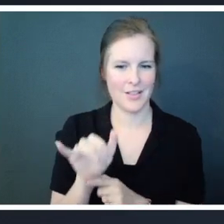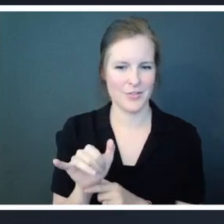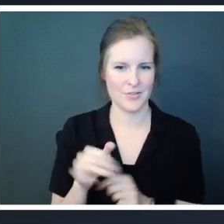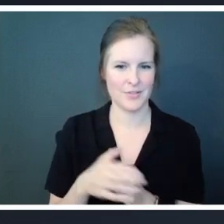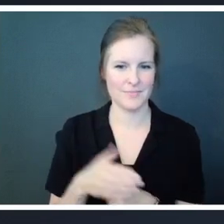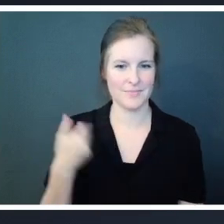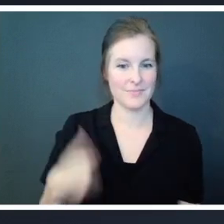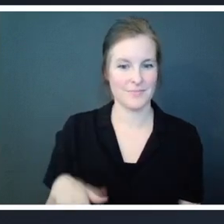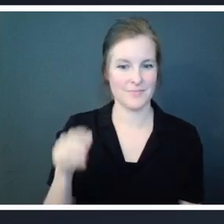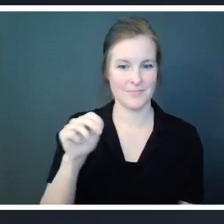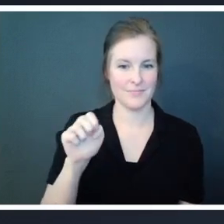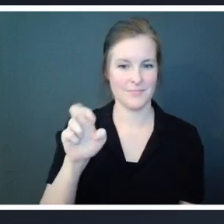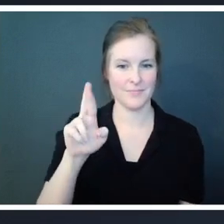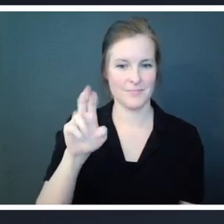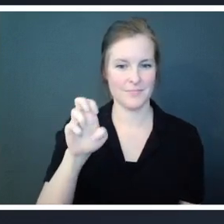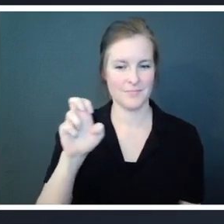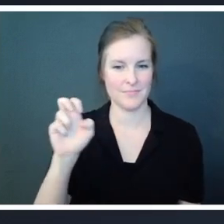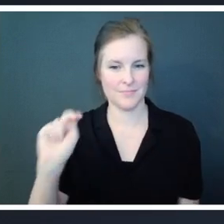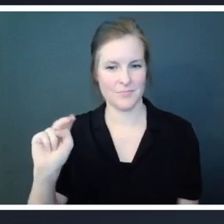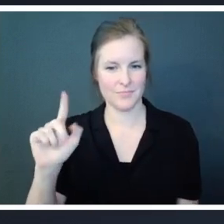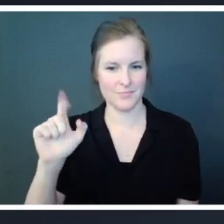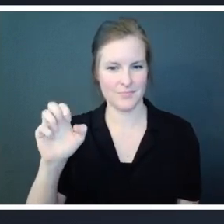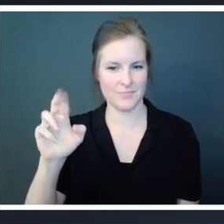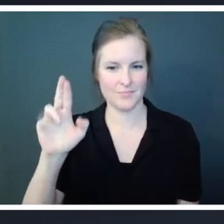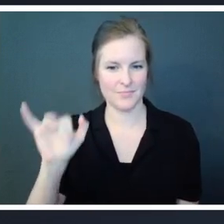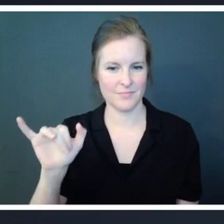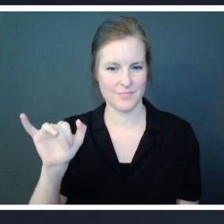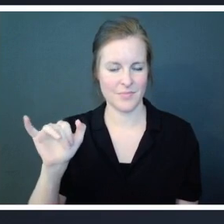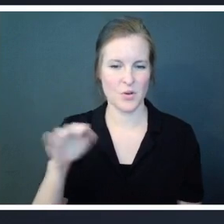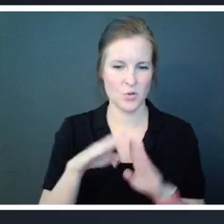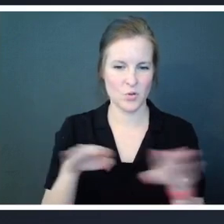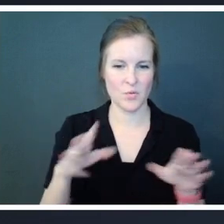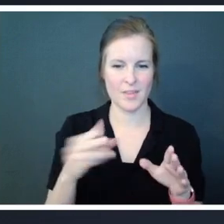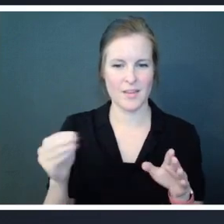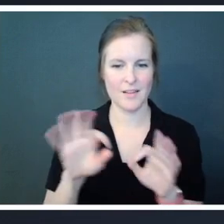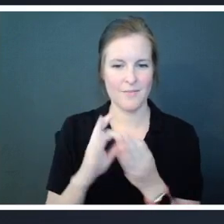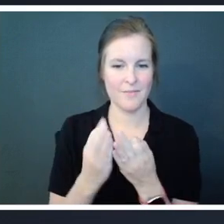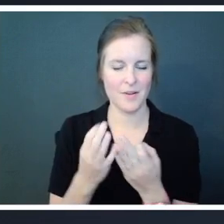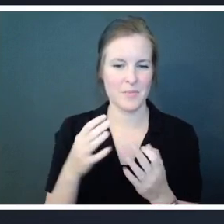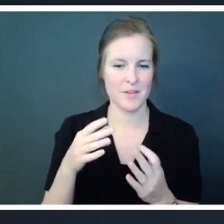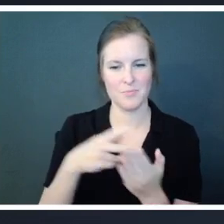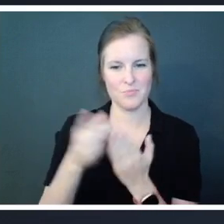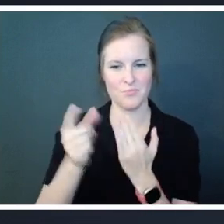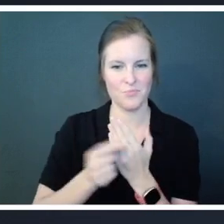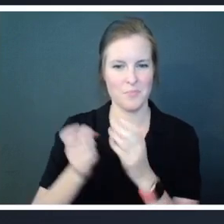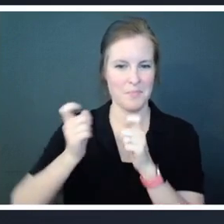the Youth and Family Programs Manager at the National Postal Museum.